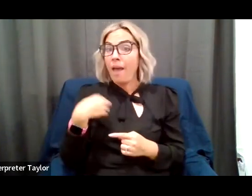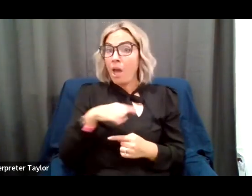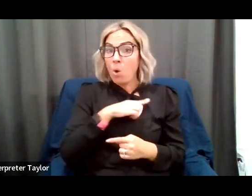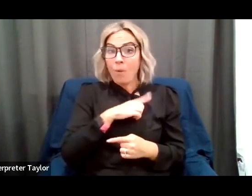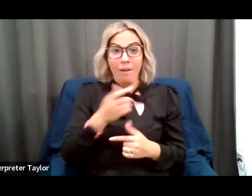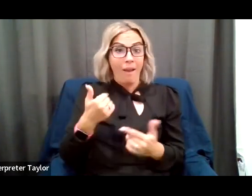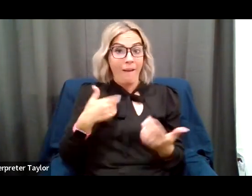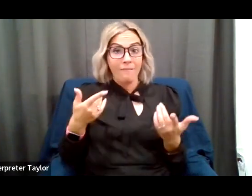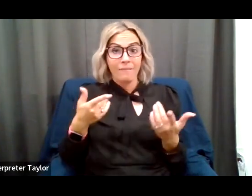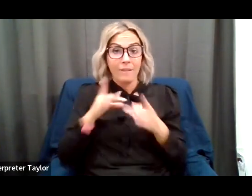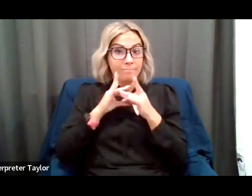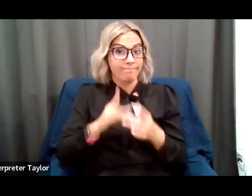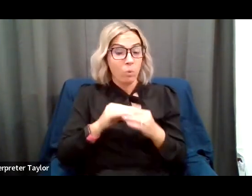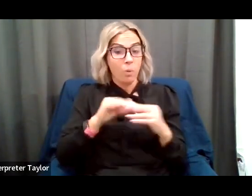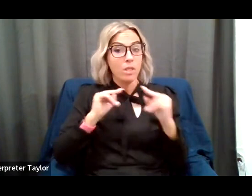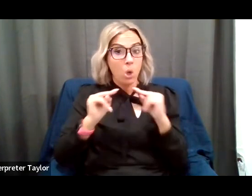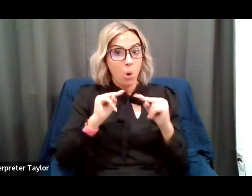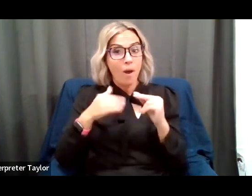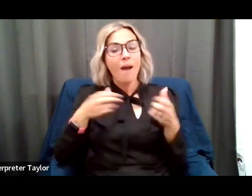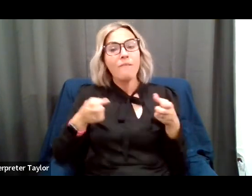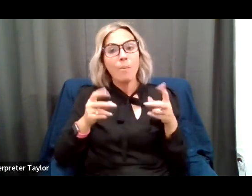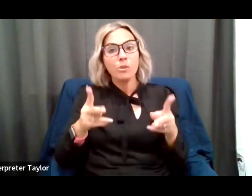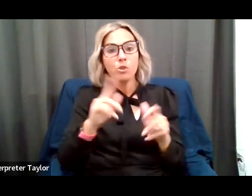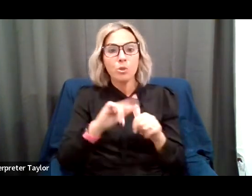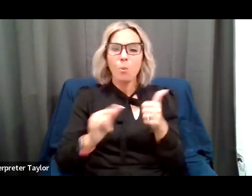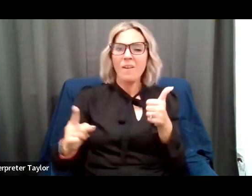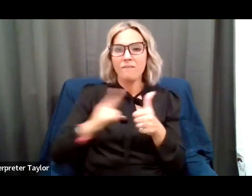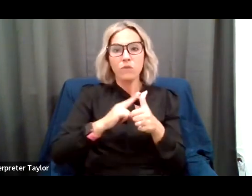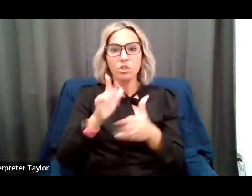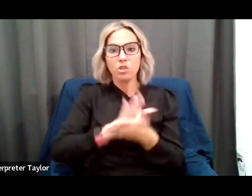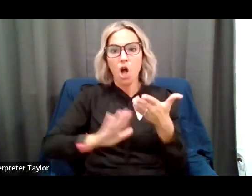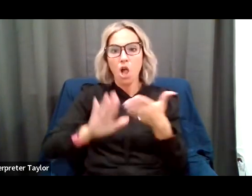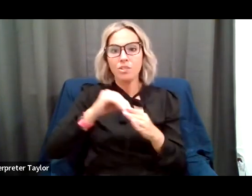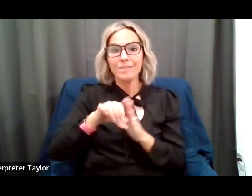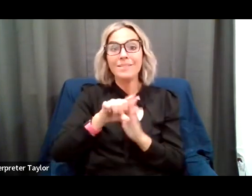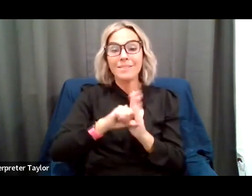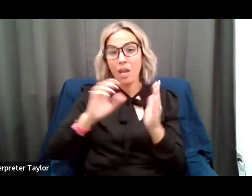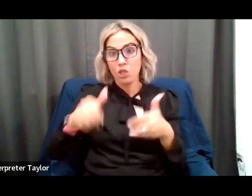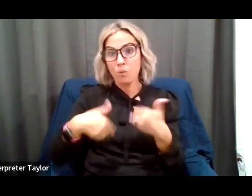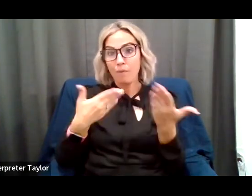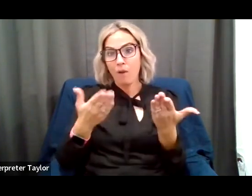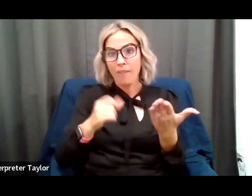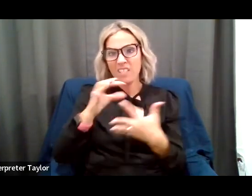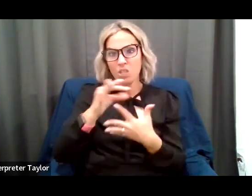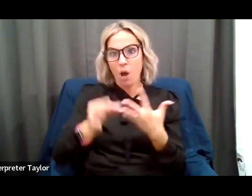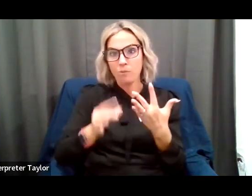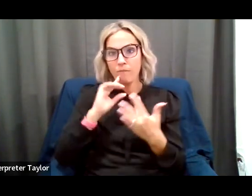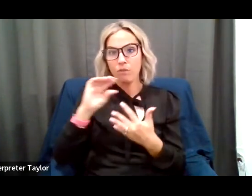we have the opportunity to be one of the first colleges in the state to provide this option to our adjunct faculty.